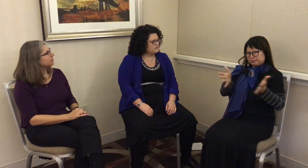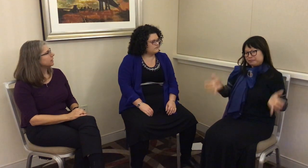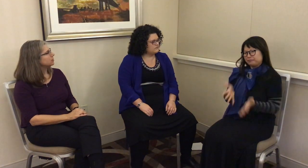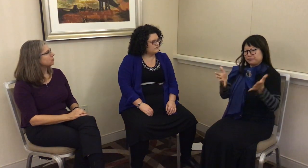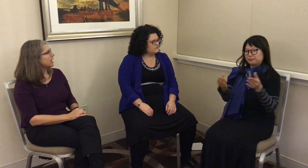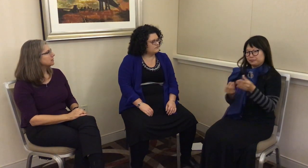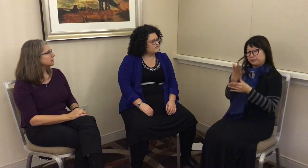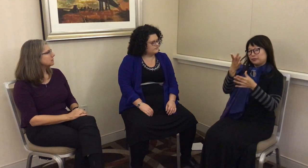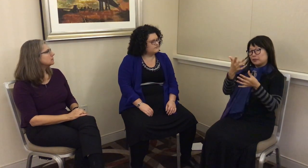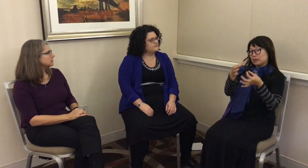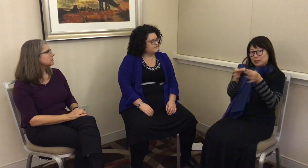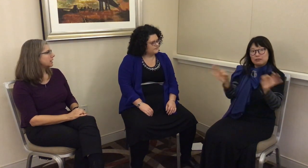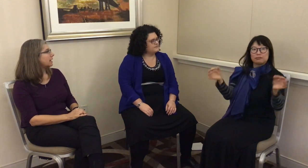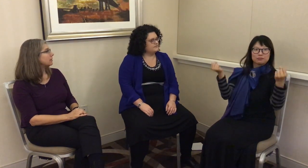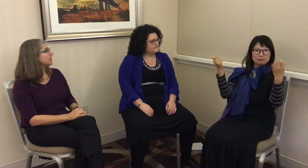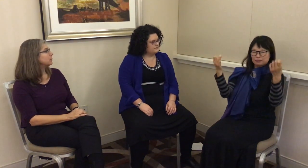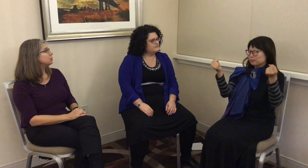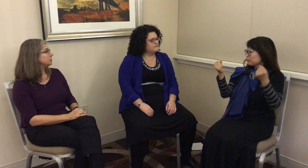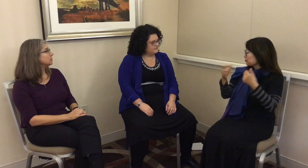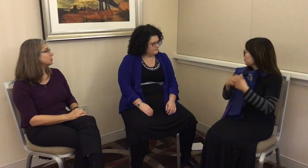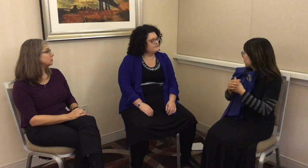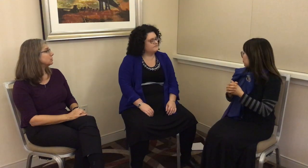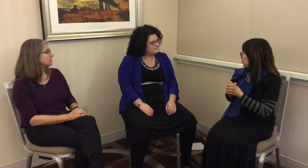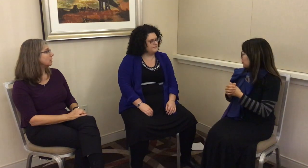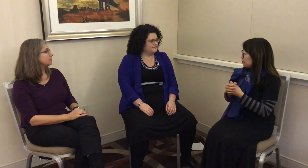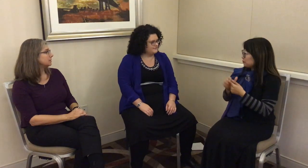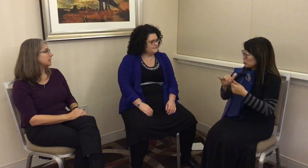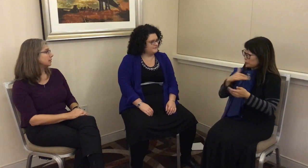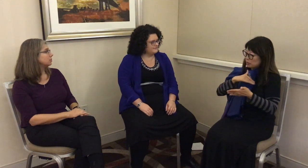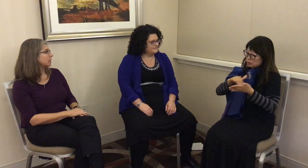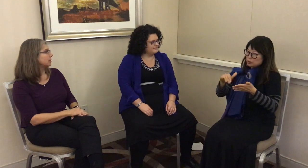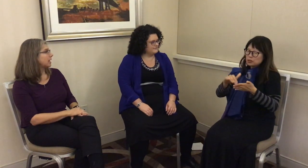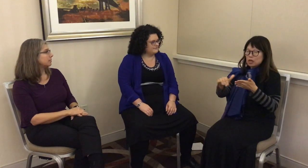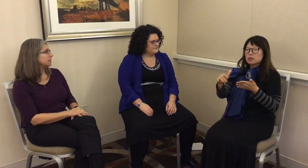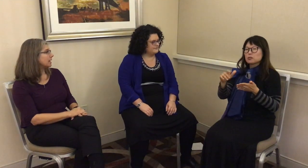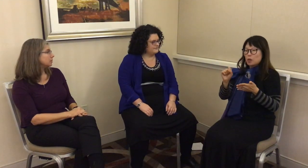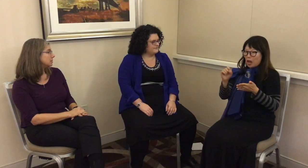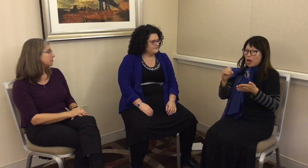they interact and how the languages emerge, of sign language, how it happened. That was